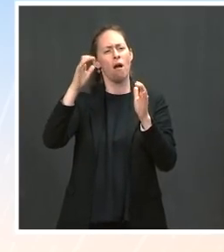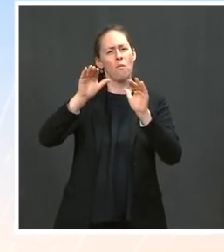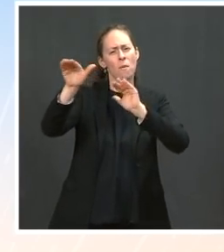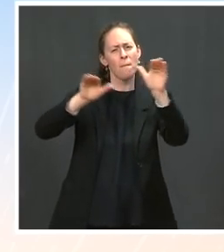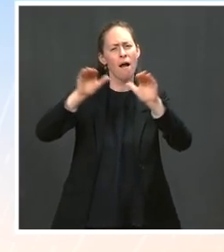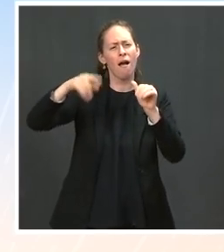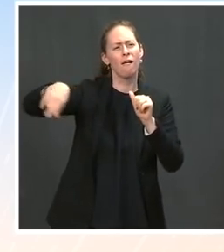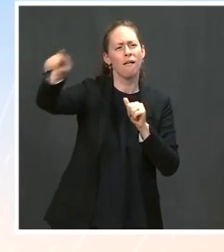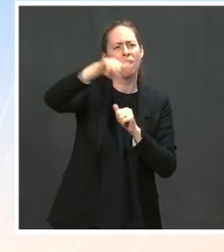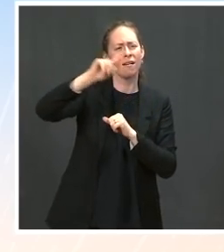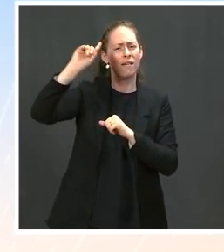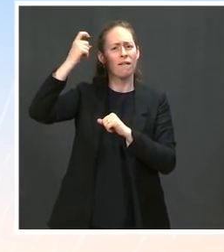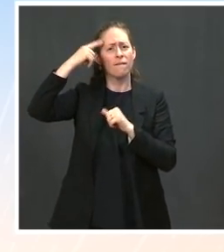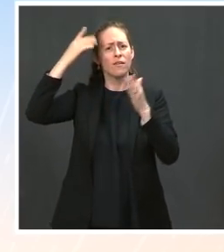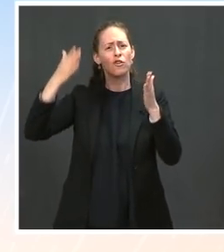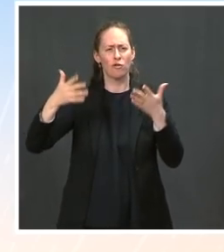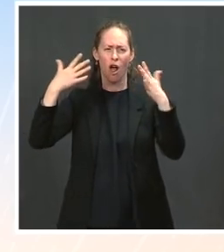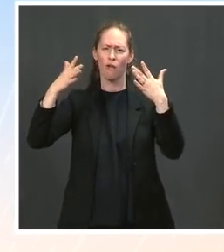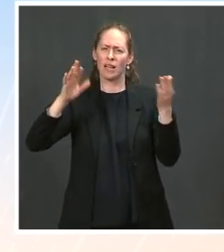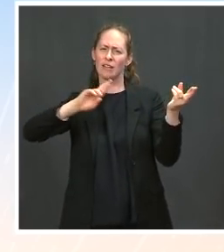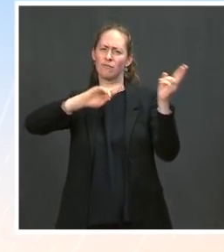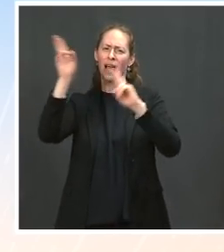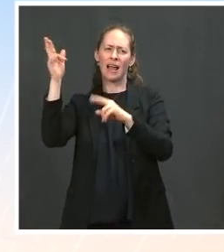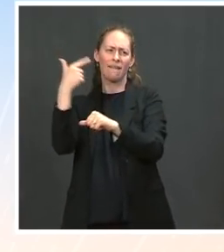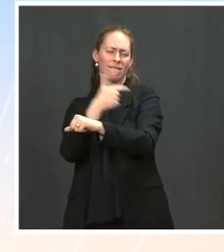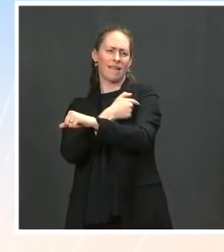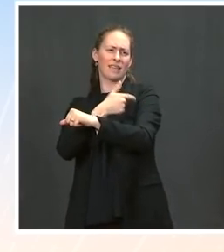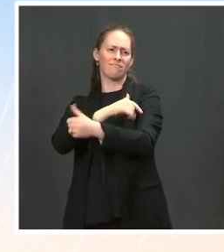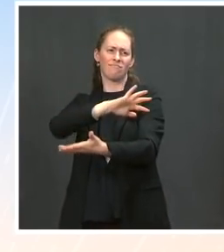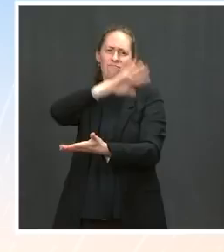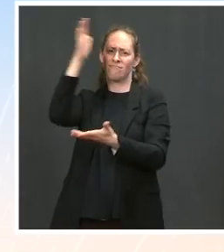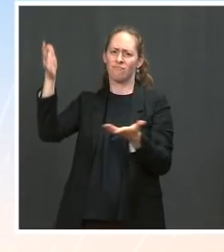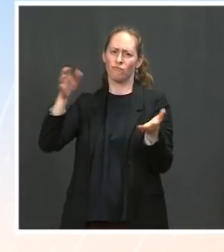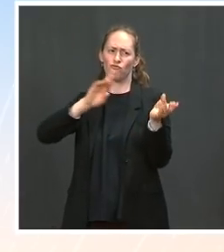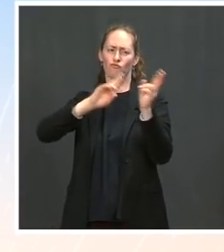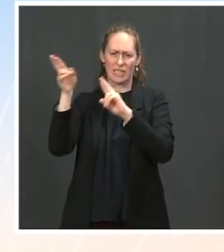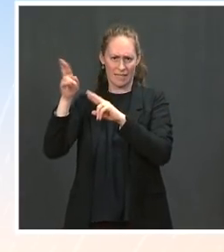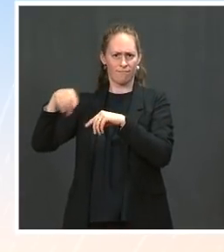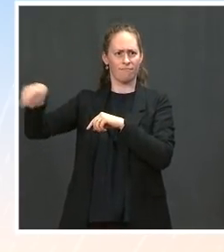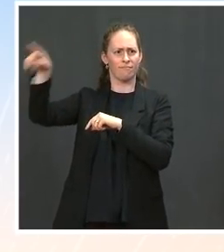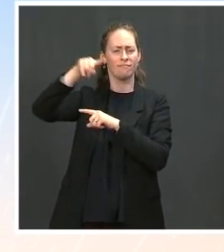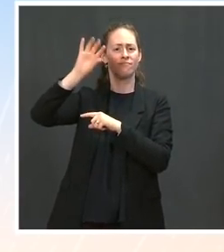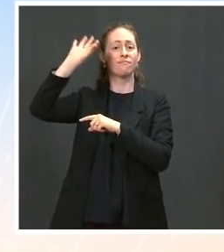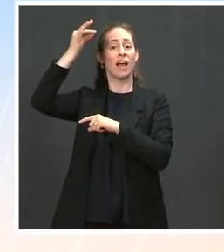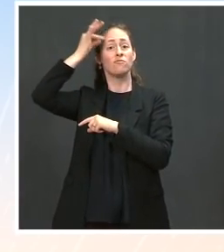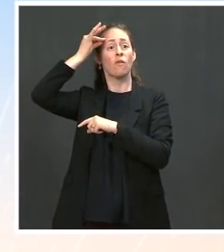and the federal government stands ready to help states put shots into arms as quickly as possible.